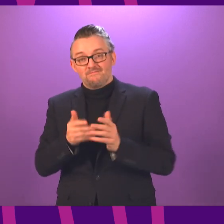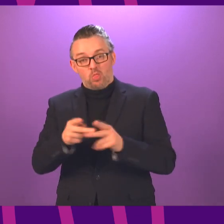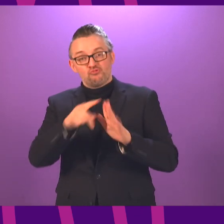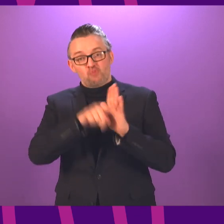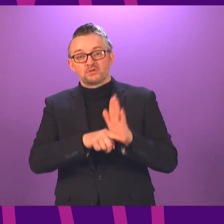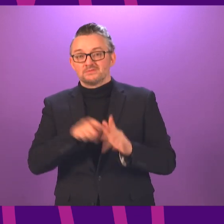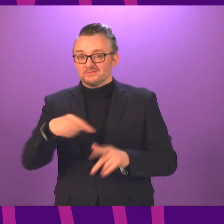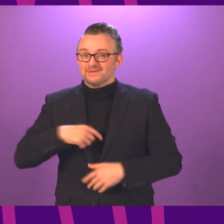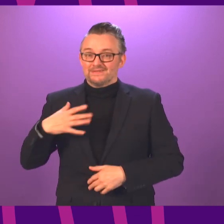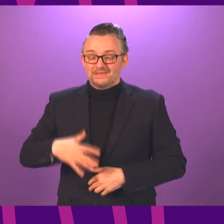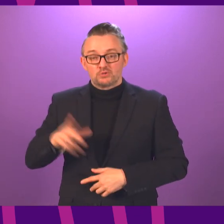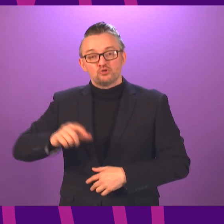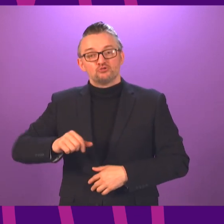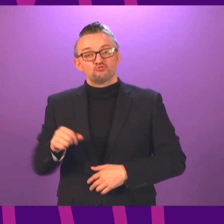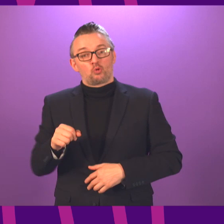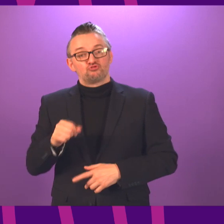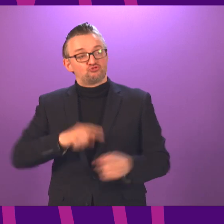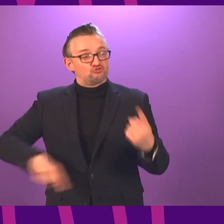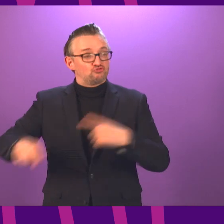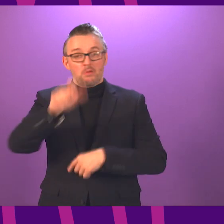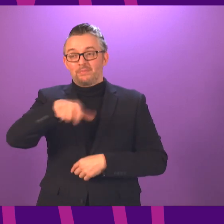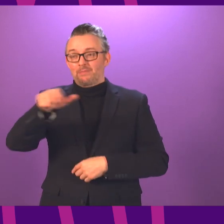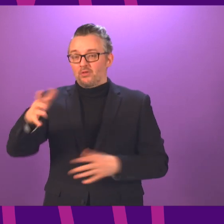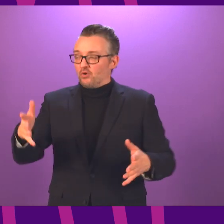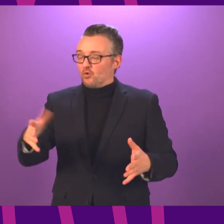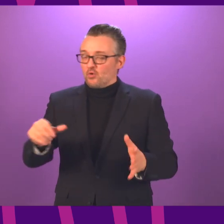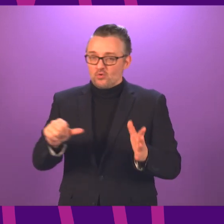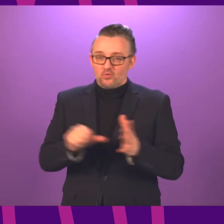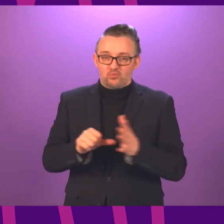the Scottish people are stuck with restrictions and have made difficult sacrifices. After